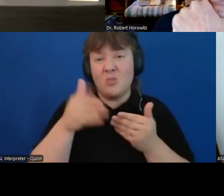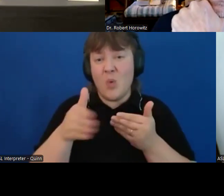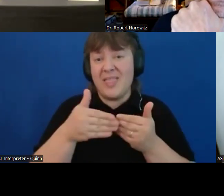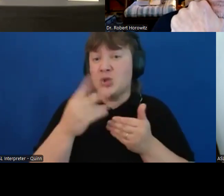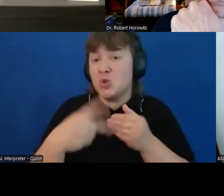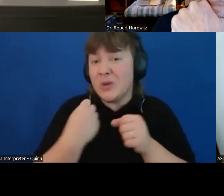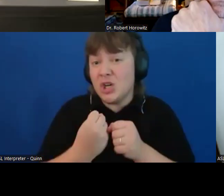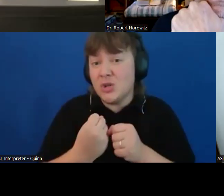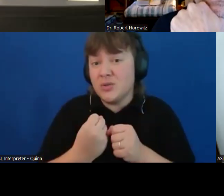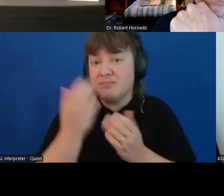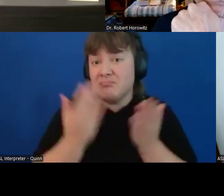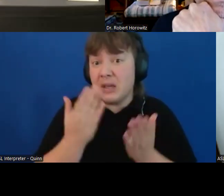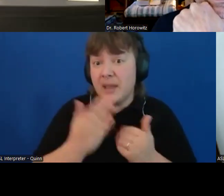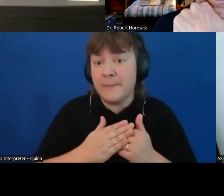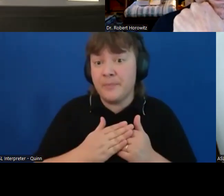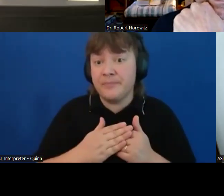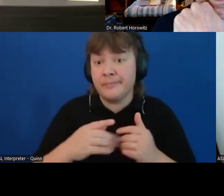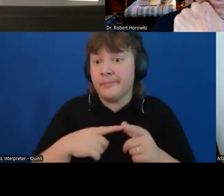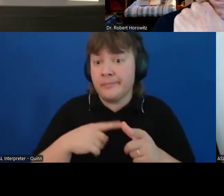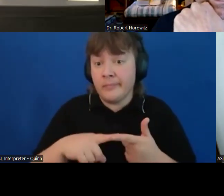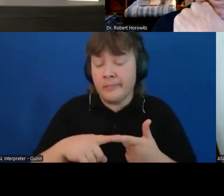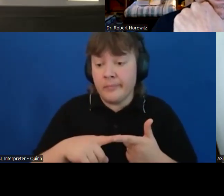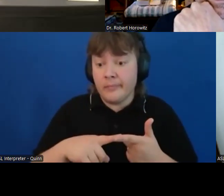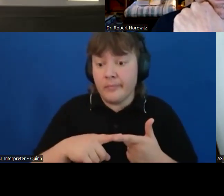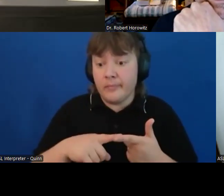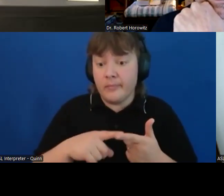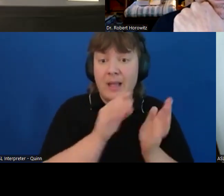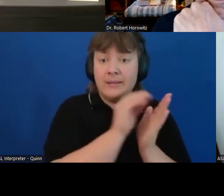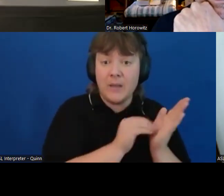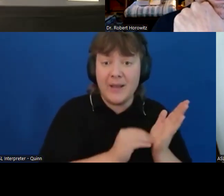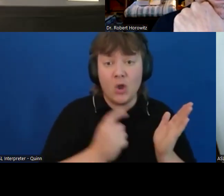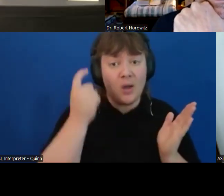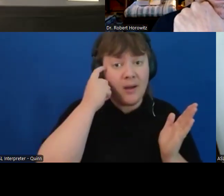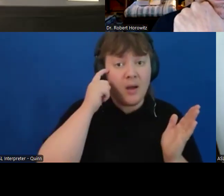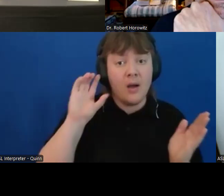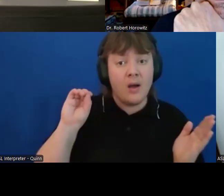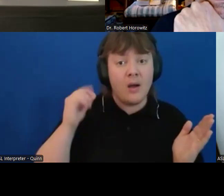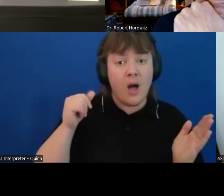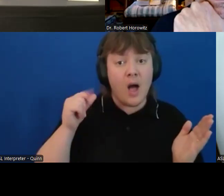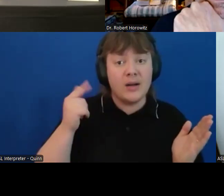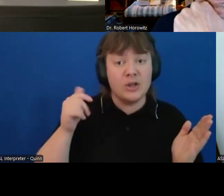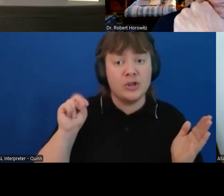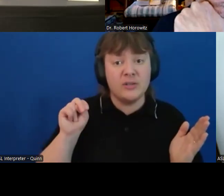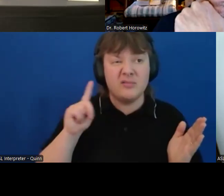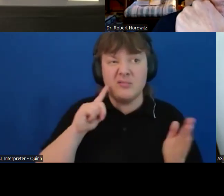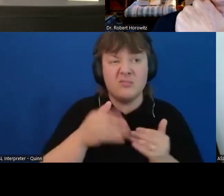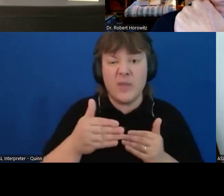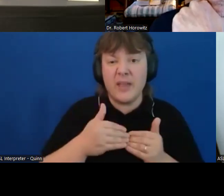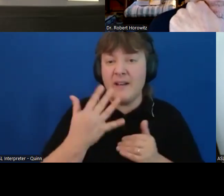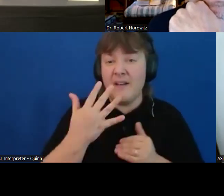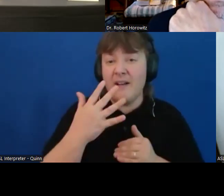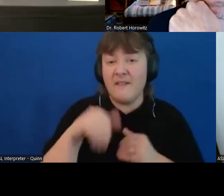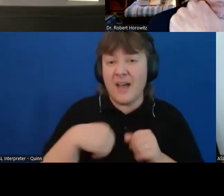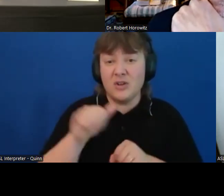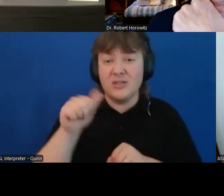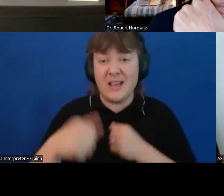uh from essentially uh documentable cognition probably within 5 to 10 years. Thank you. I think